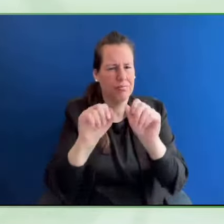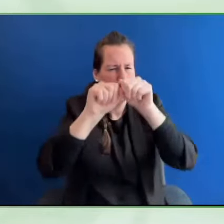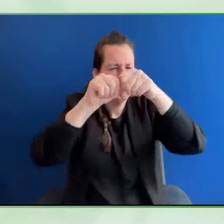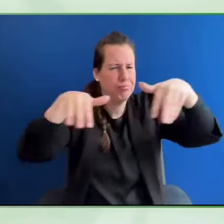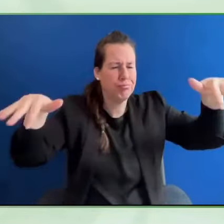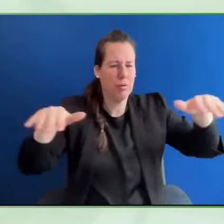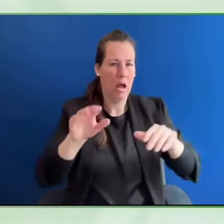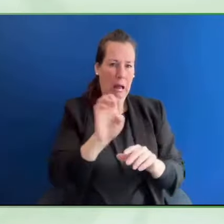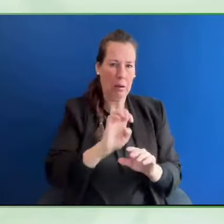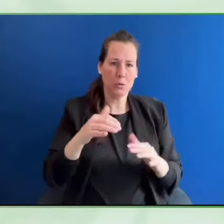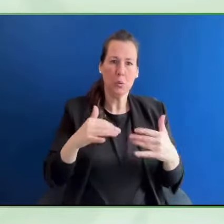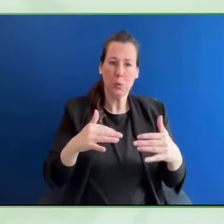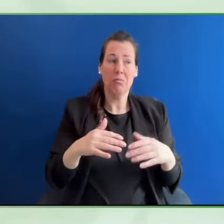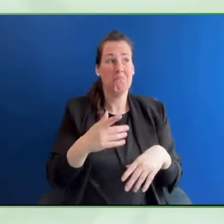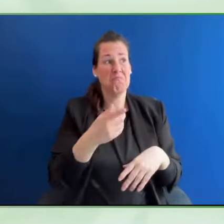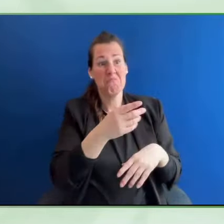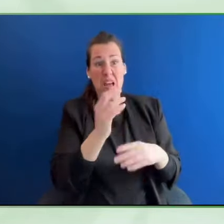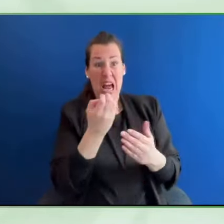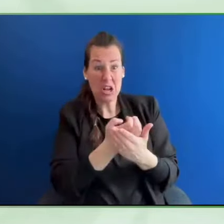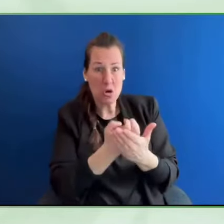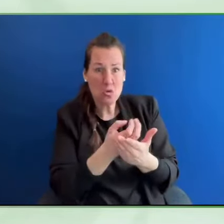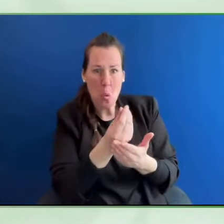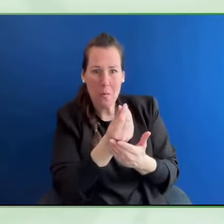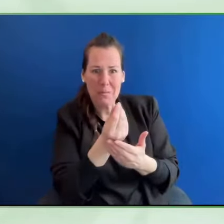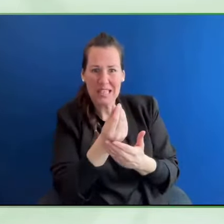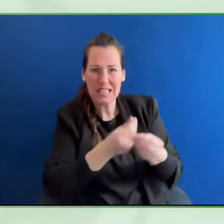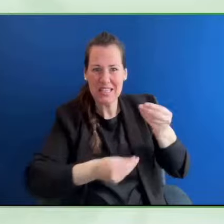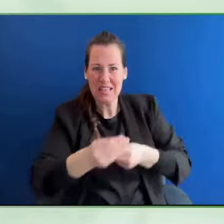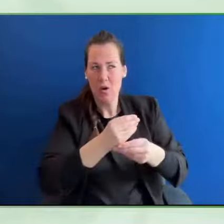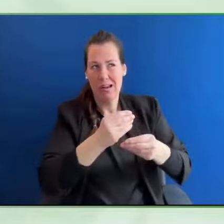We are leading a cross European initiative called Care For Skills.